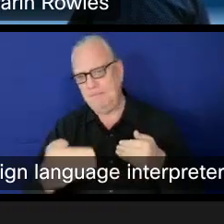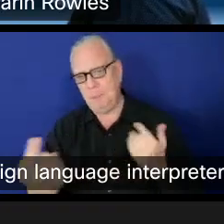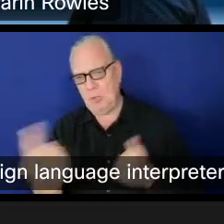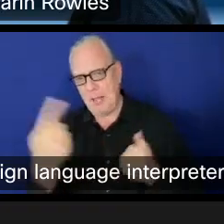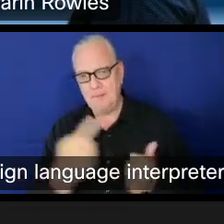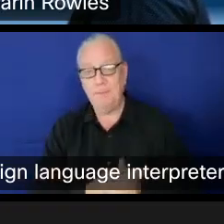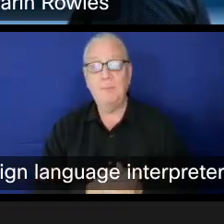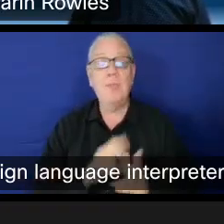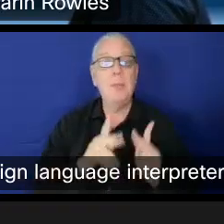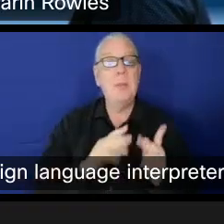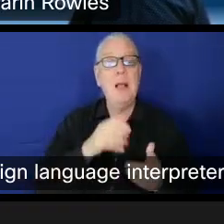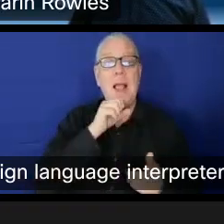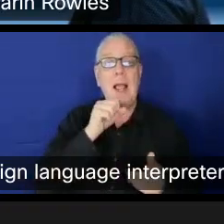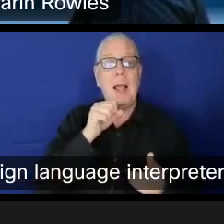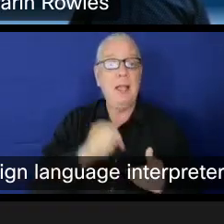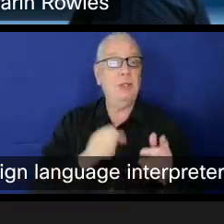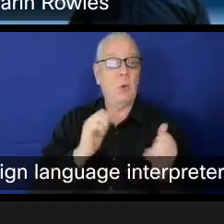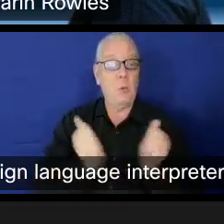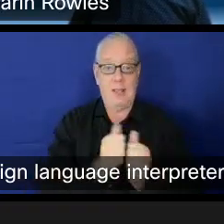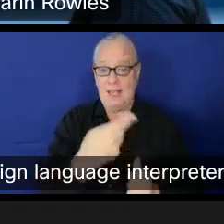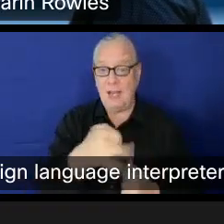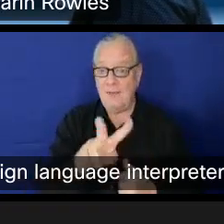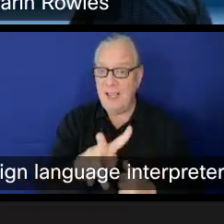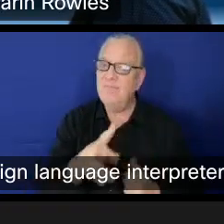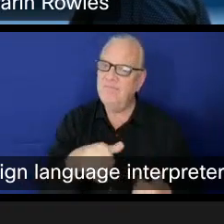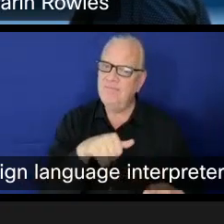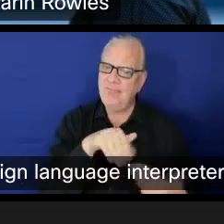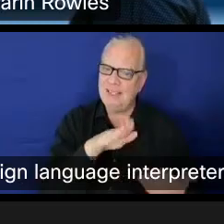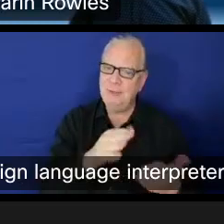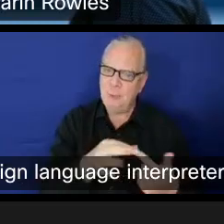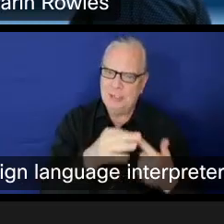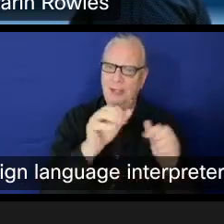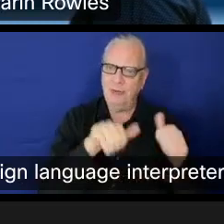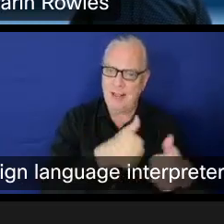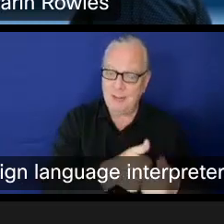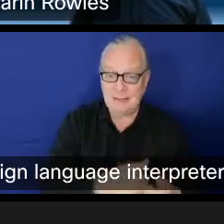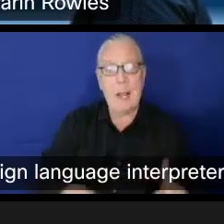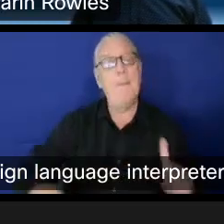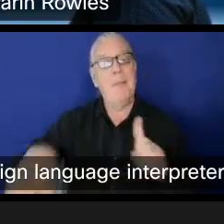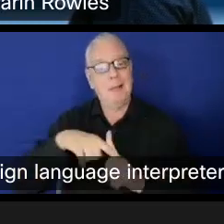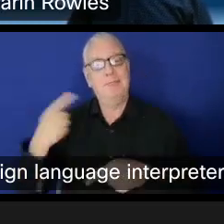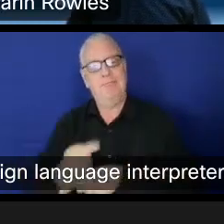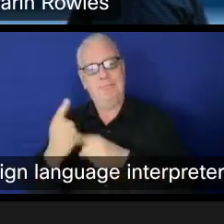with HIV face some unique challenges. They also face common challenges with aging, which many in this audience work